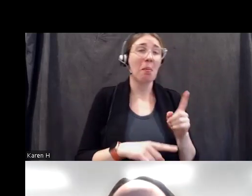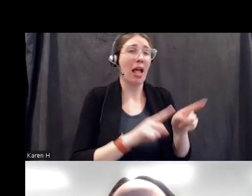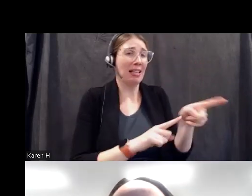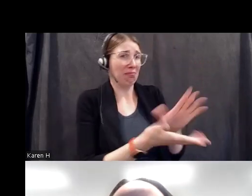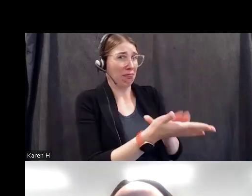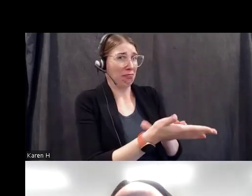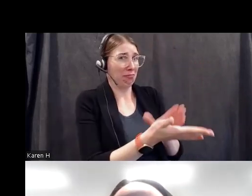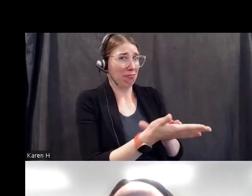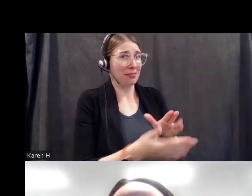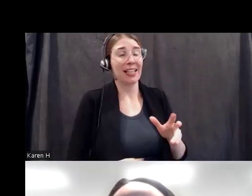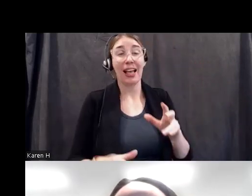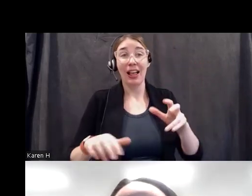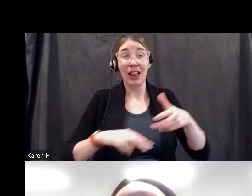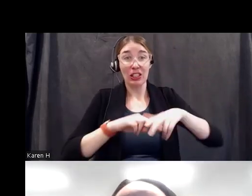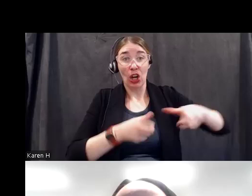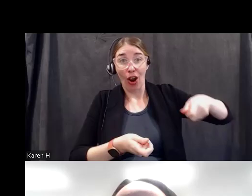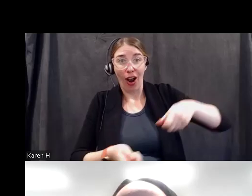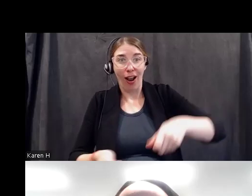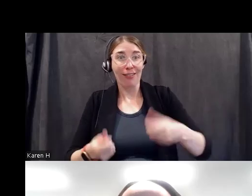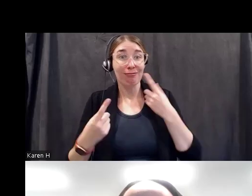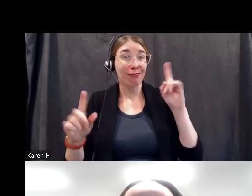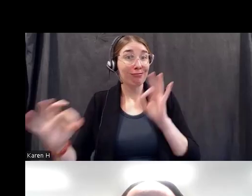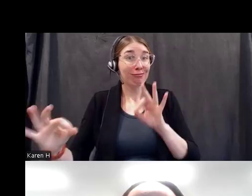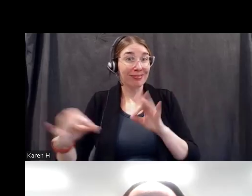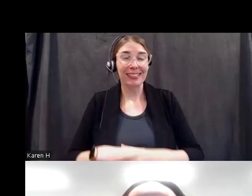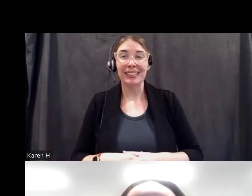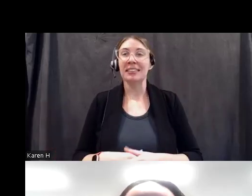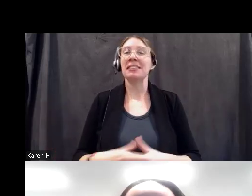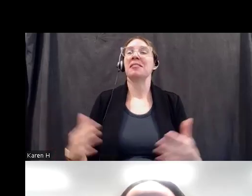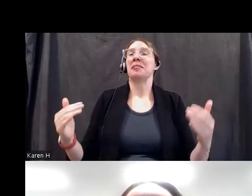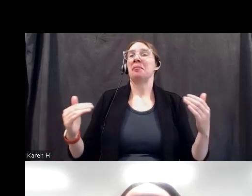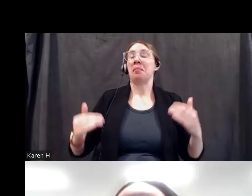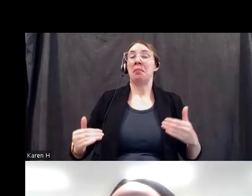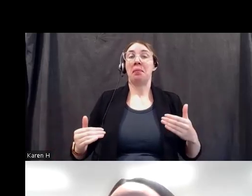So we wanted to talk about some opportunities for partnering more accessible outdoor recreation,